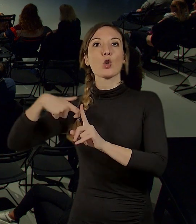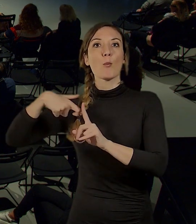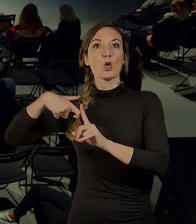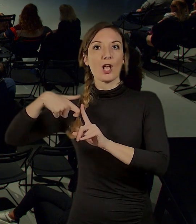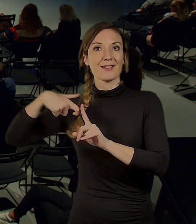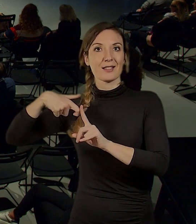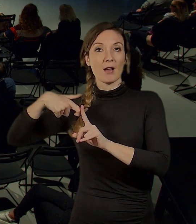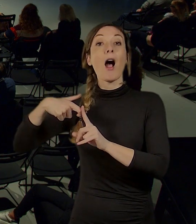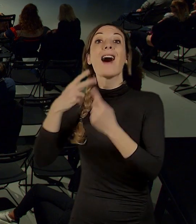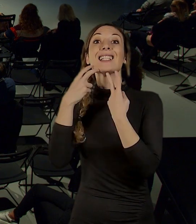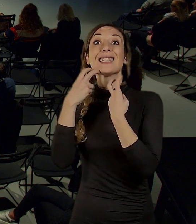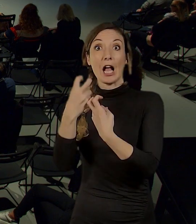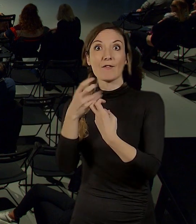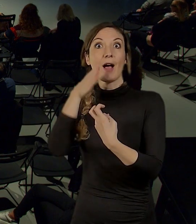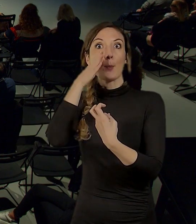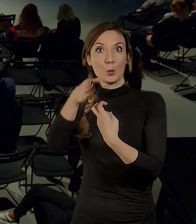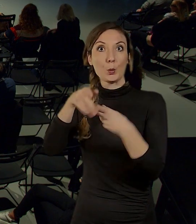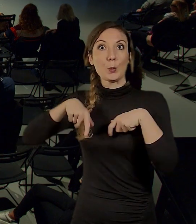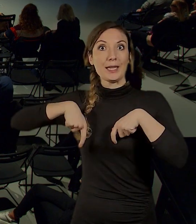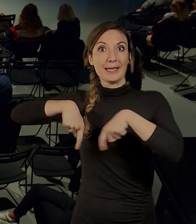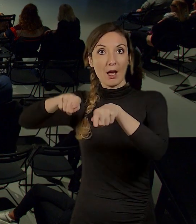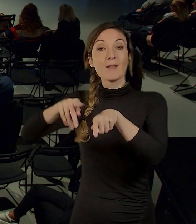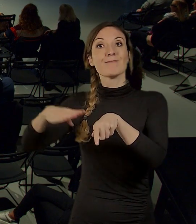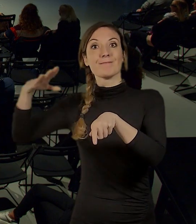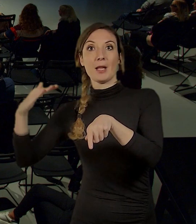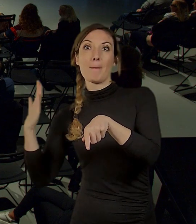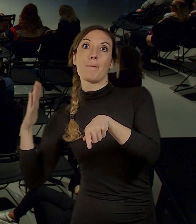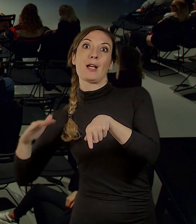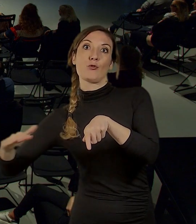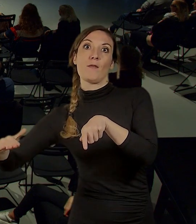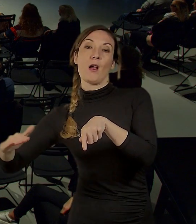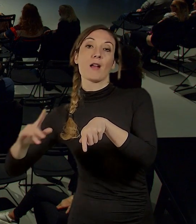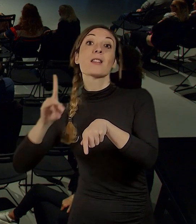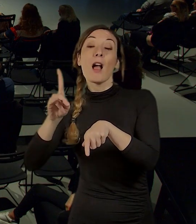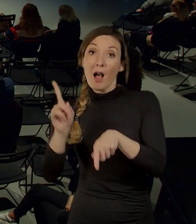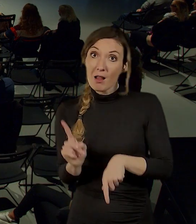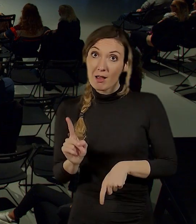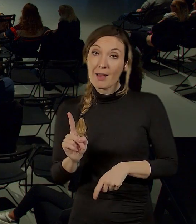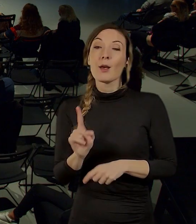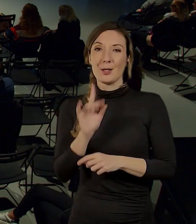the project was regulated. But at the same time, some public place is being created there,